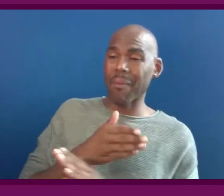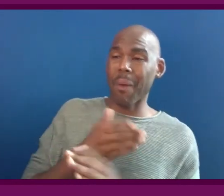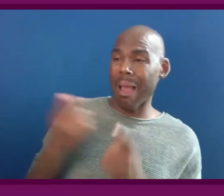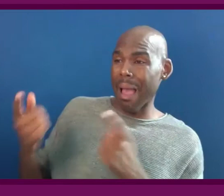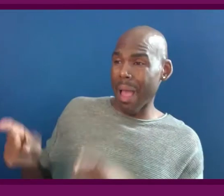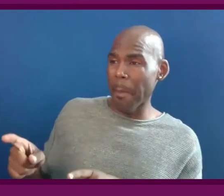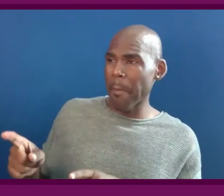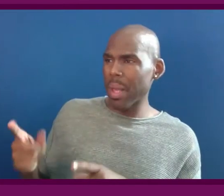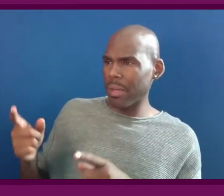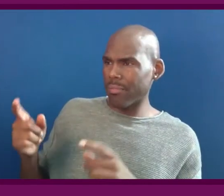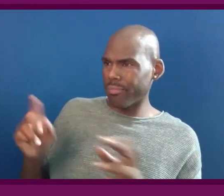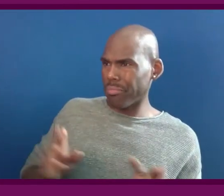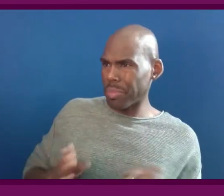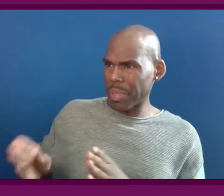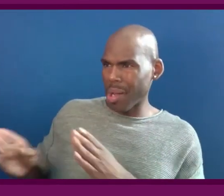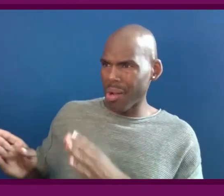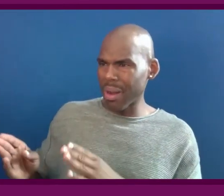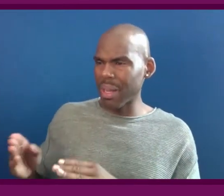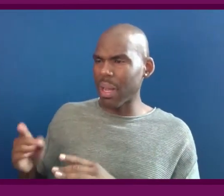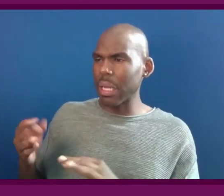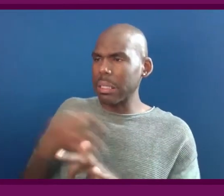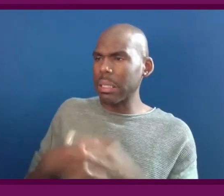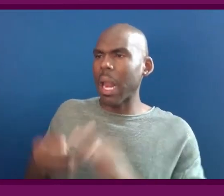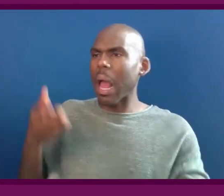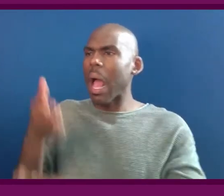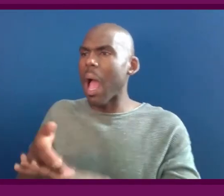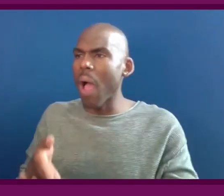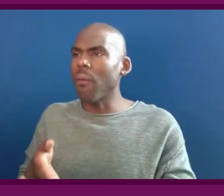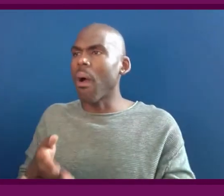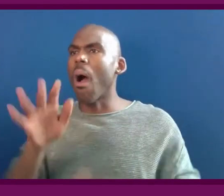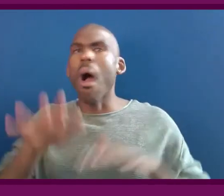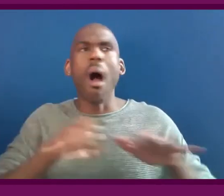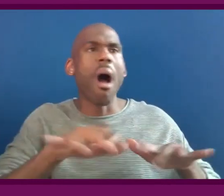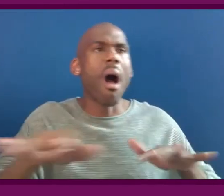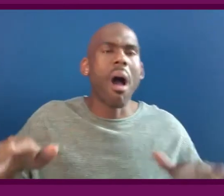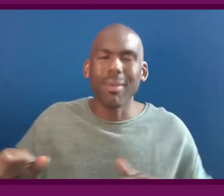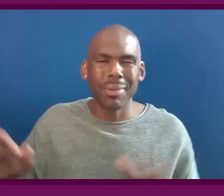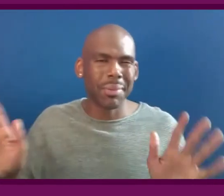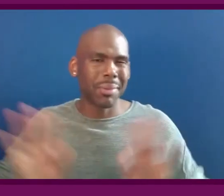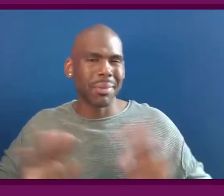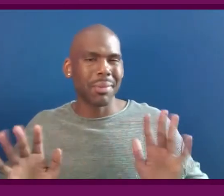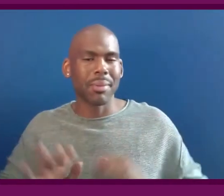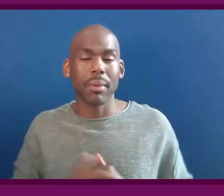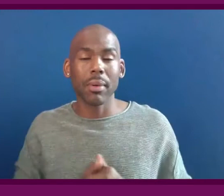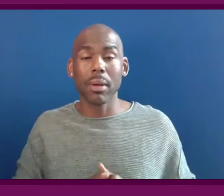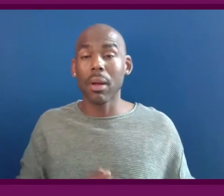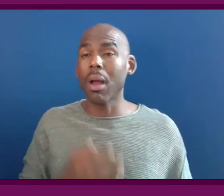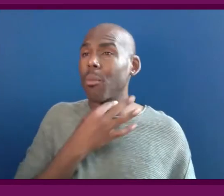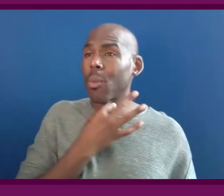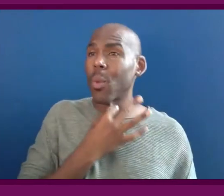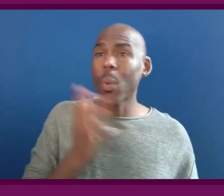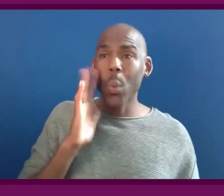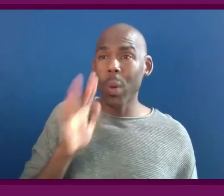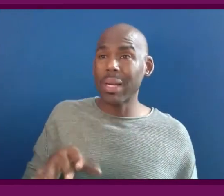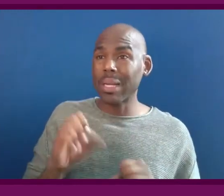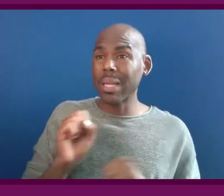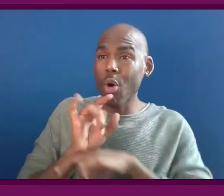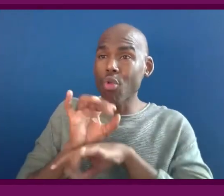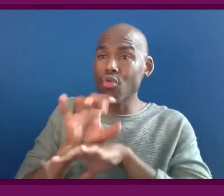Ashley Inkumsah: Absolutely. Yeah. How do we, yeah, as everyday citizens? Is it going to take a grassroots movement?